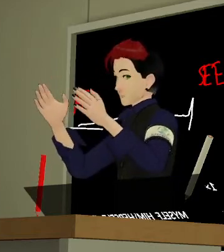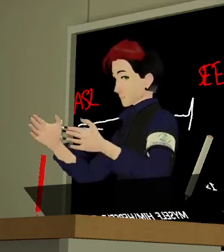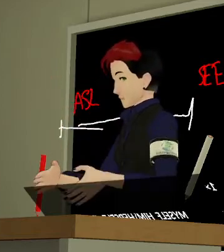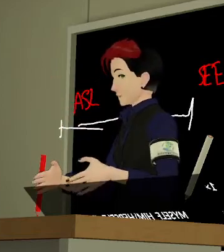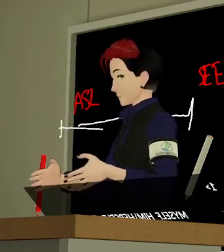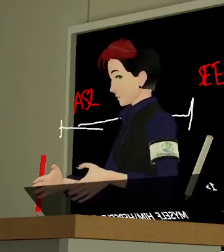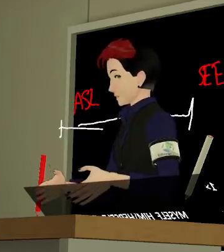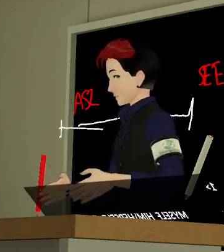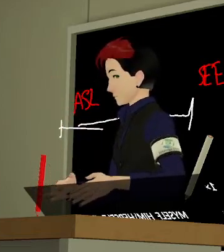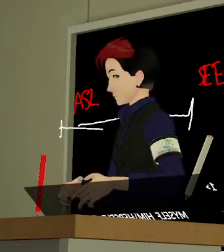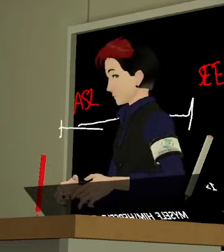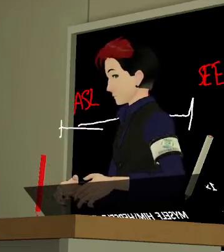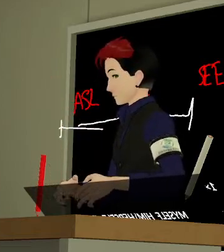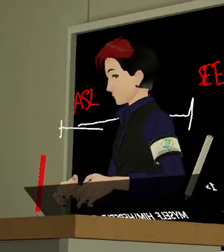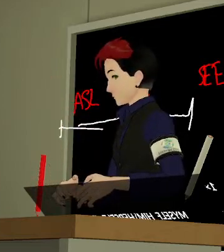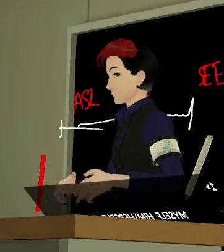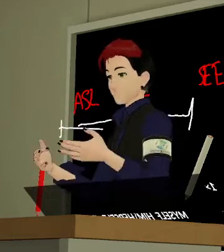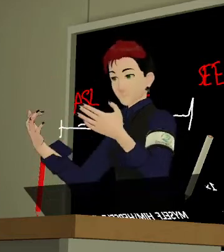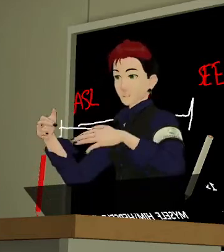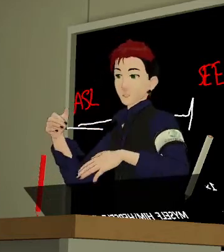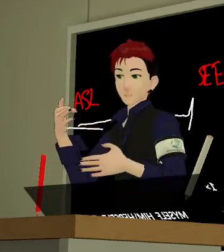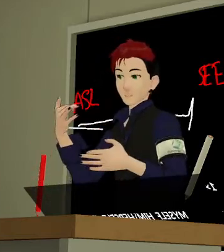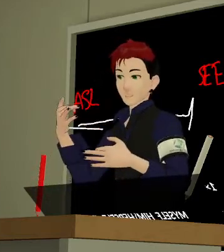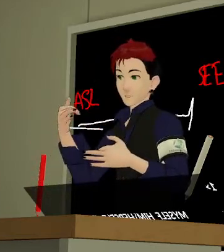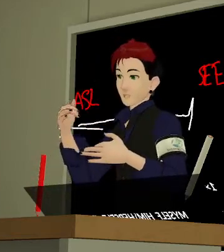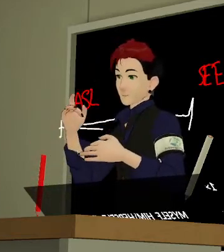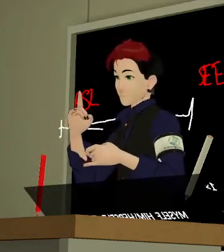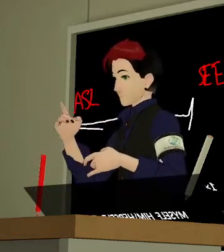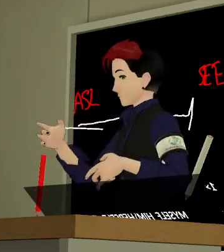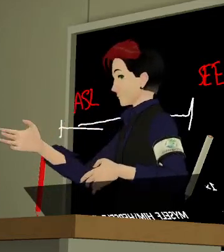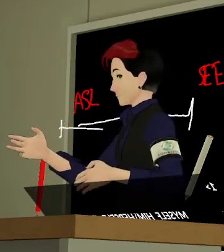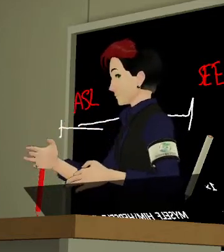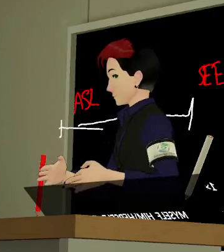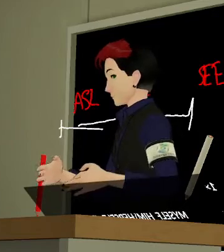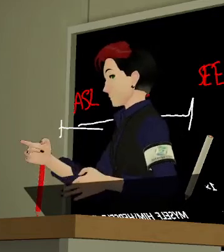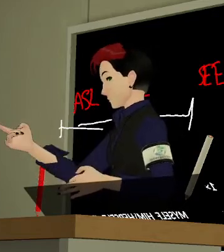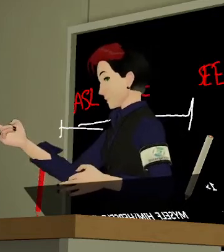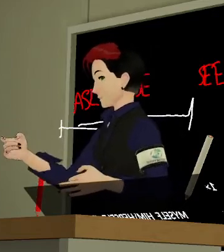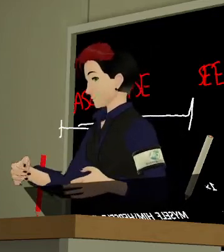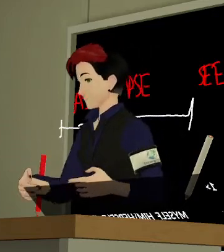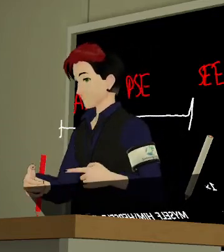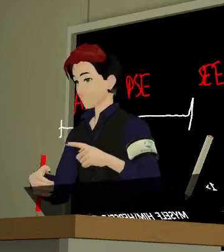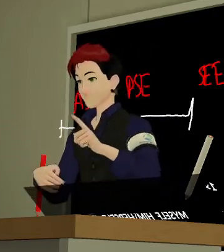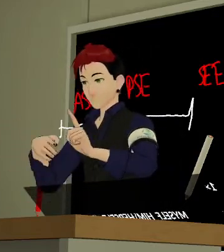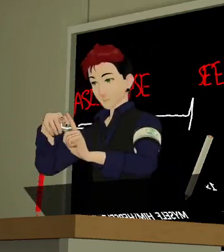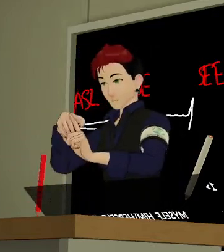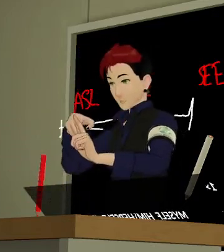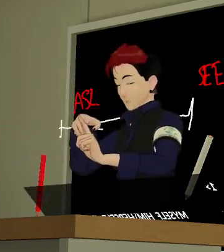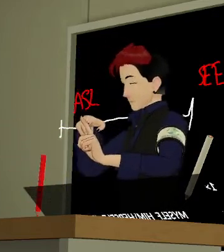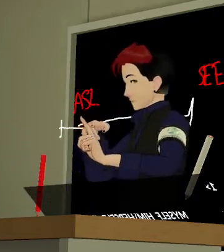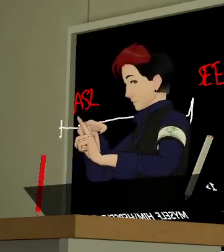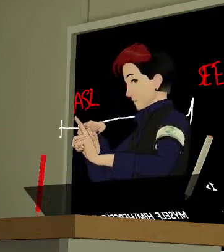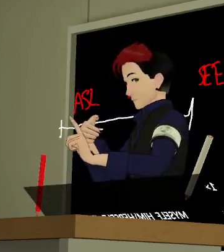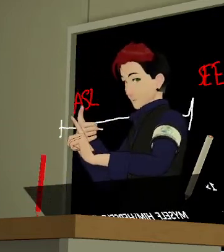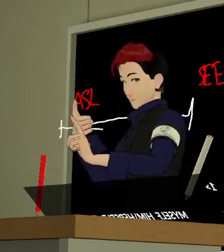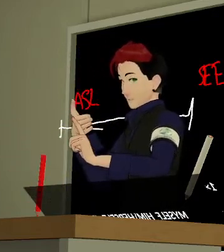an actual person okay yeah this is like this is it the thing and